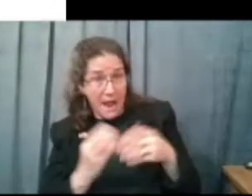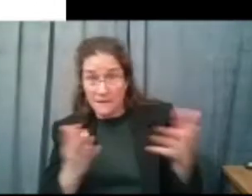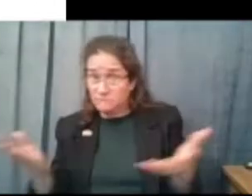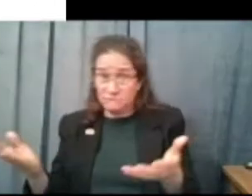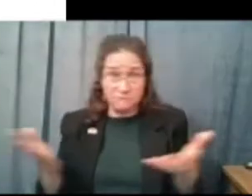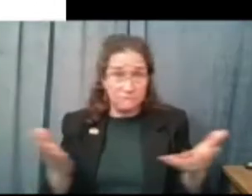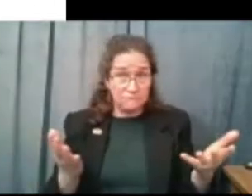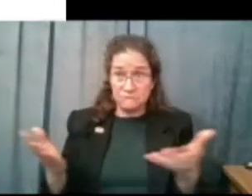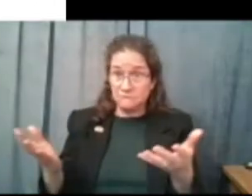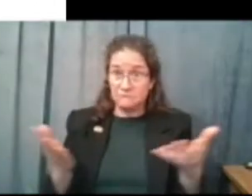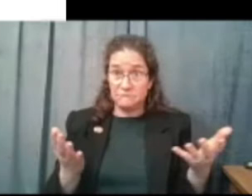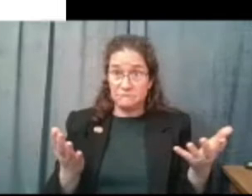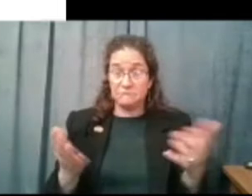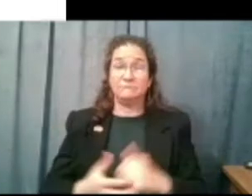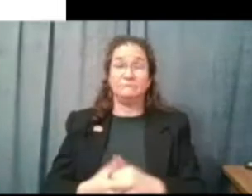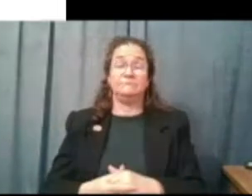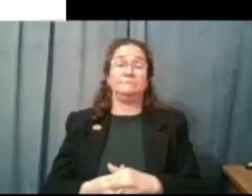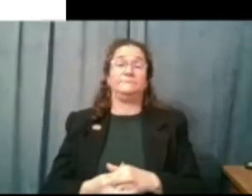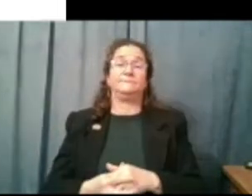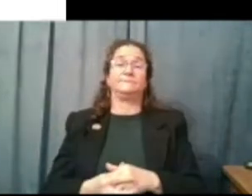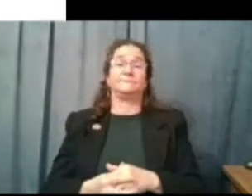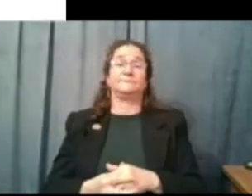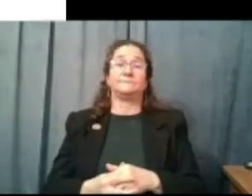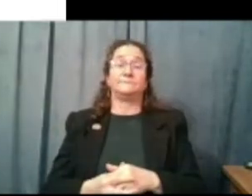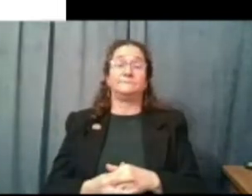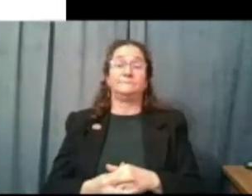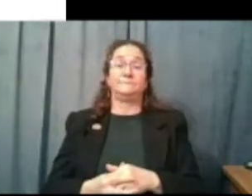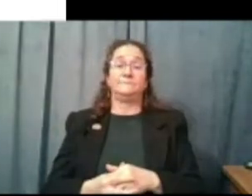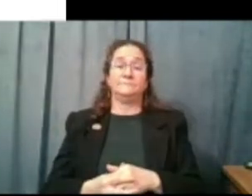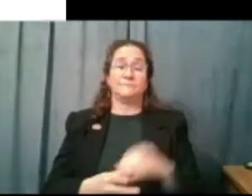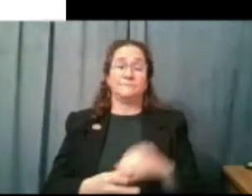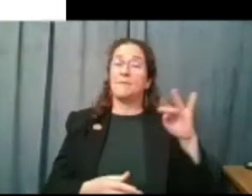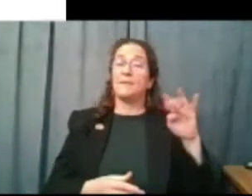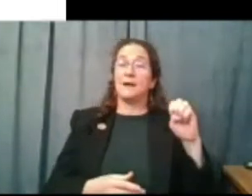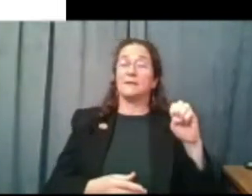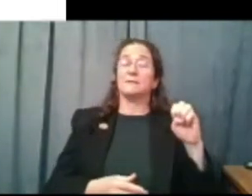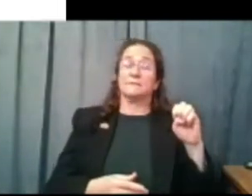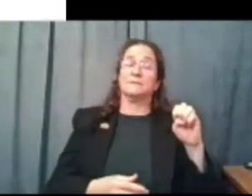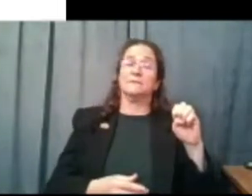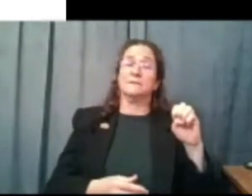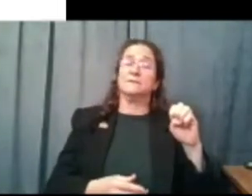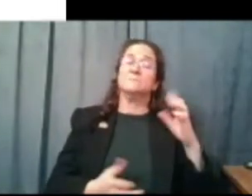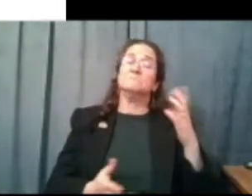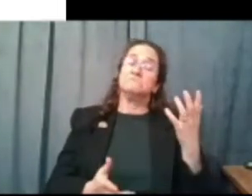No, just that I get, I guess,